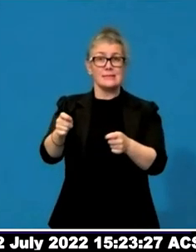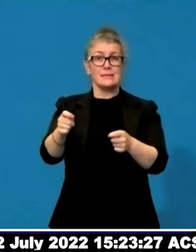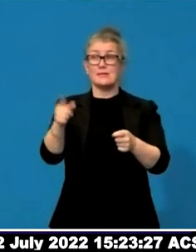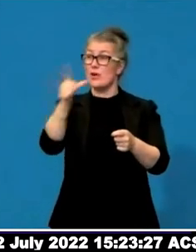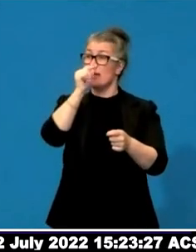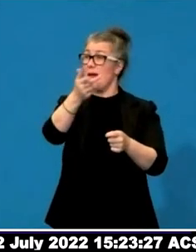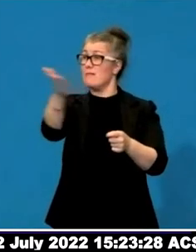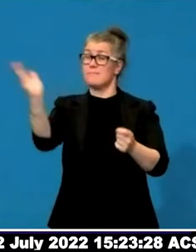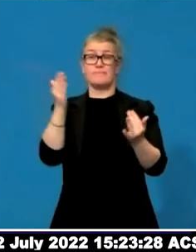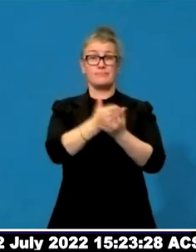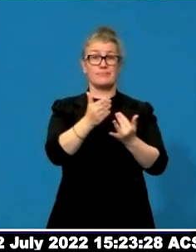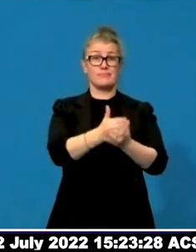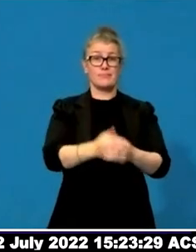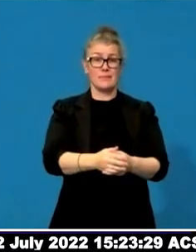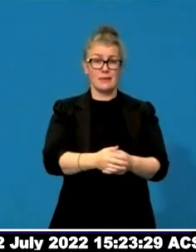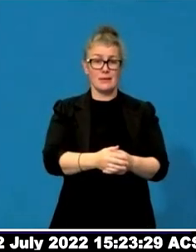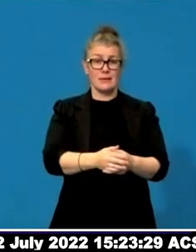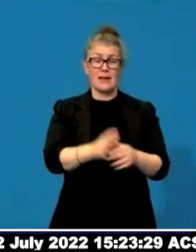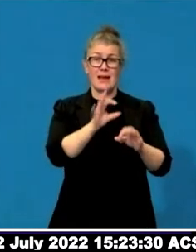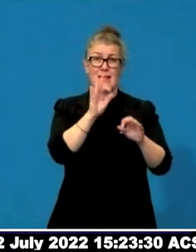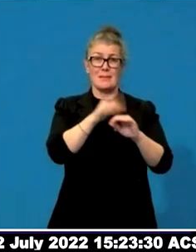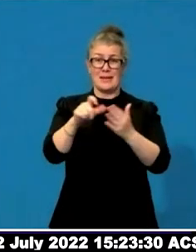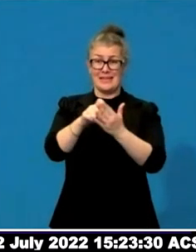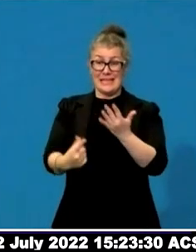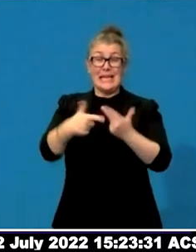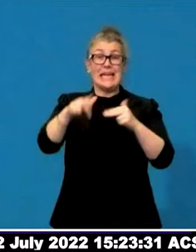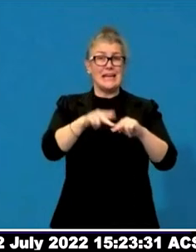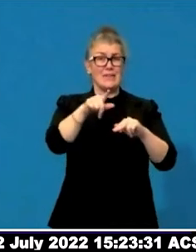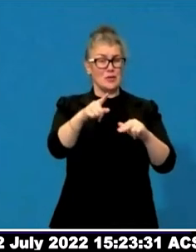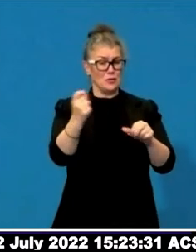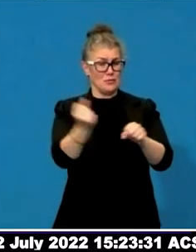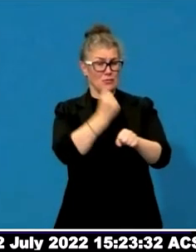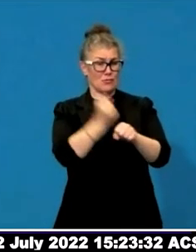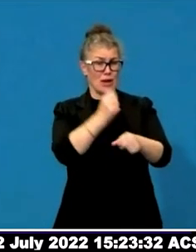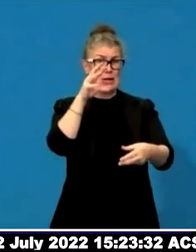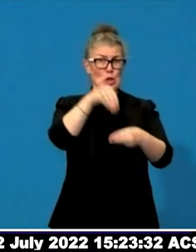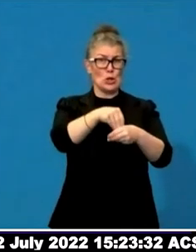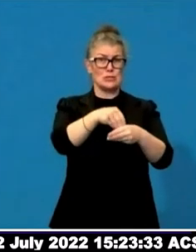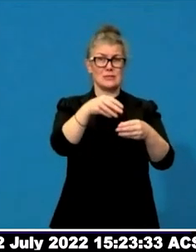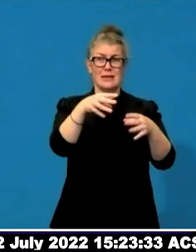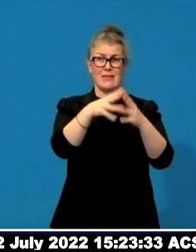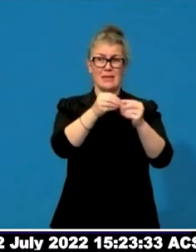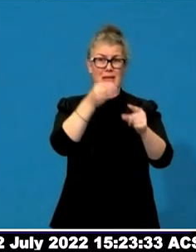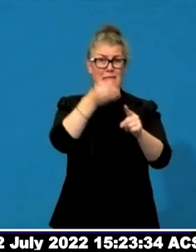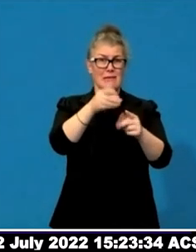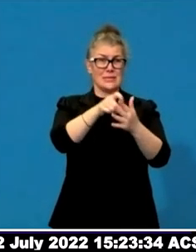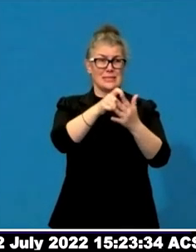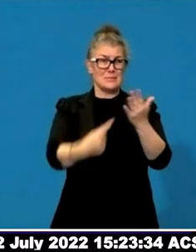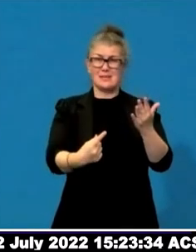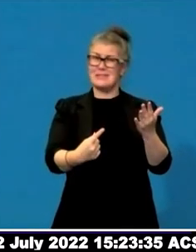How do you promote inclusion when everything is disability? So the answer is, no, it doesn't present a problem? No, it doesn't. Okay.